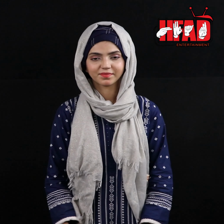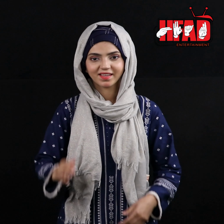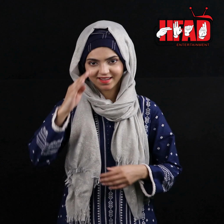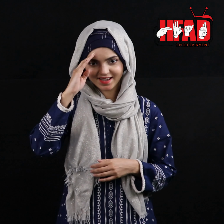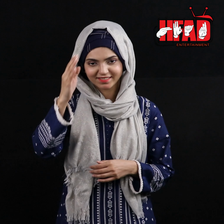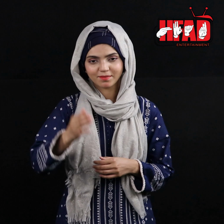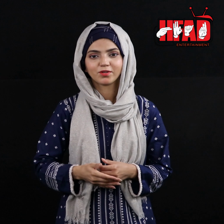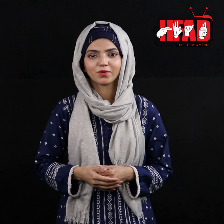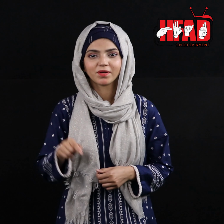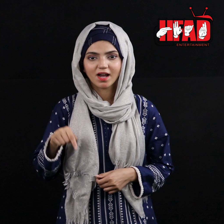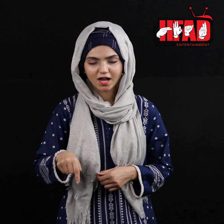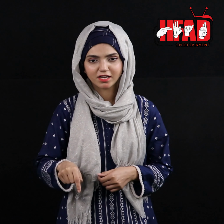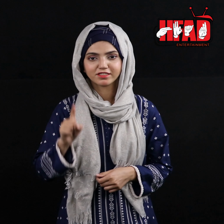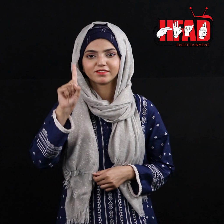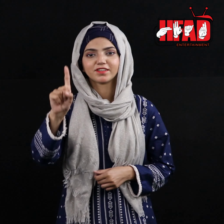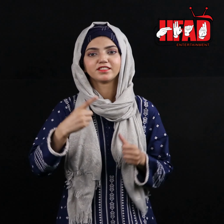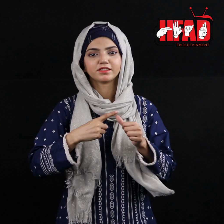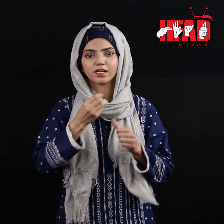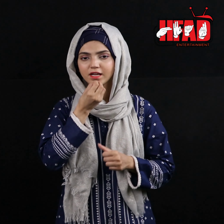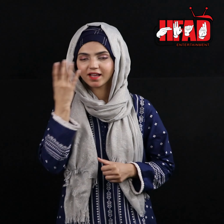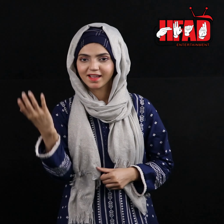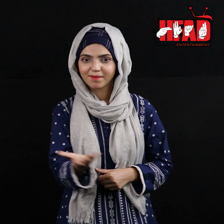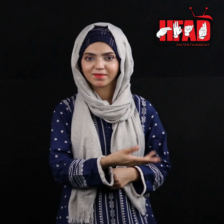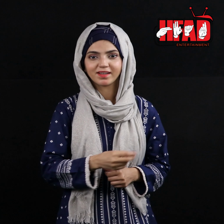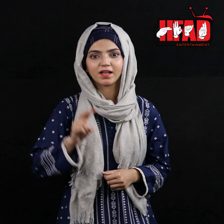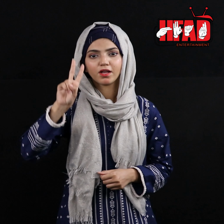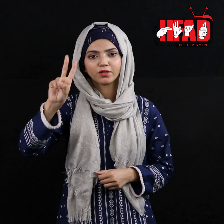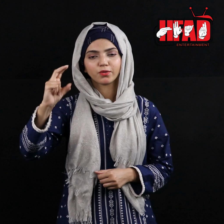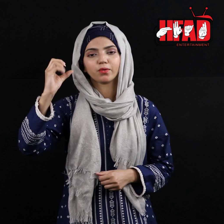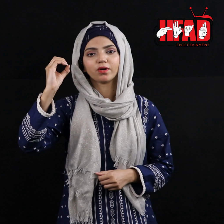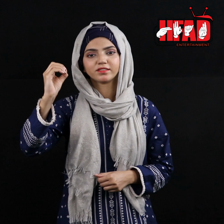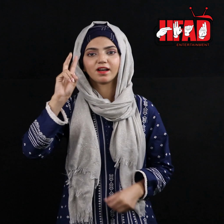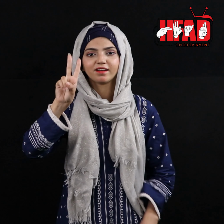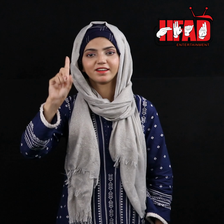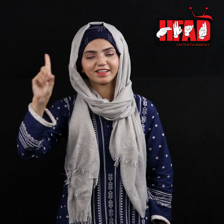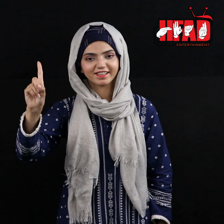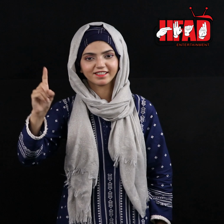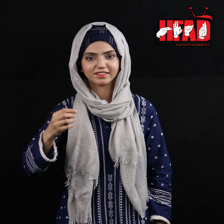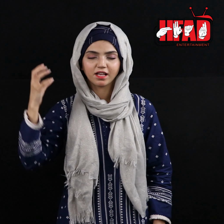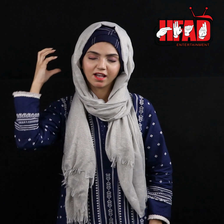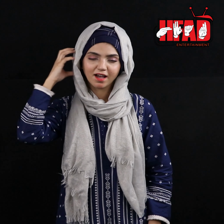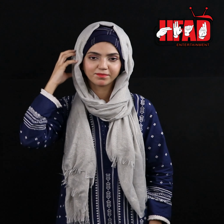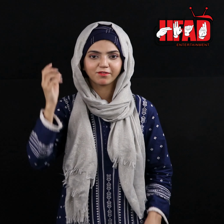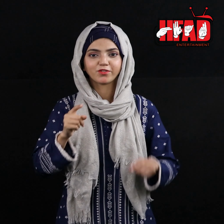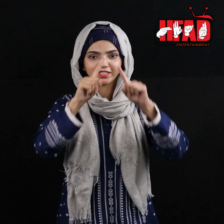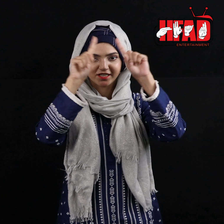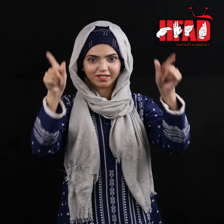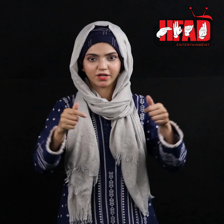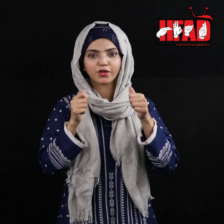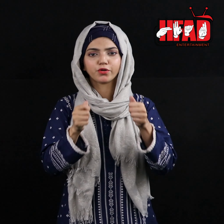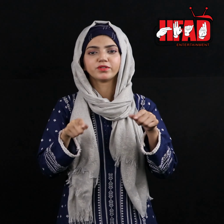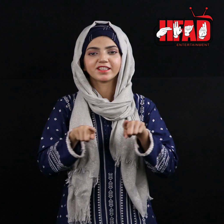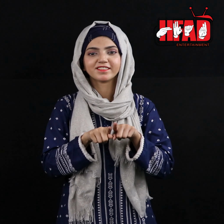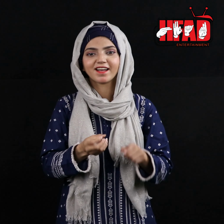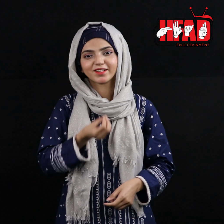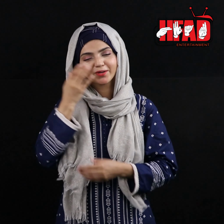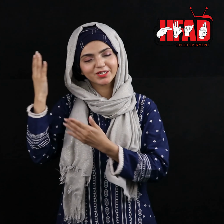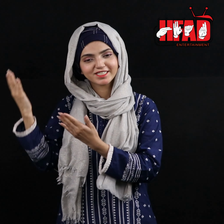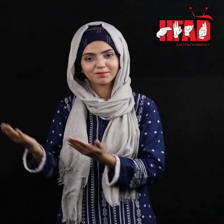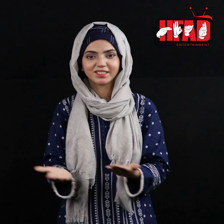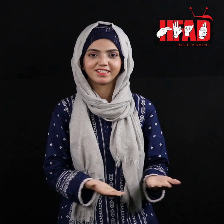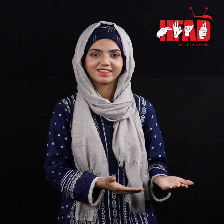Assalam-o-Alakam! Welcome to HFAD News